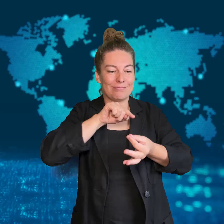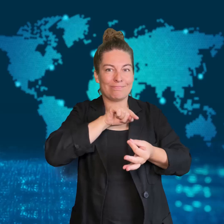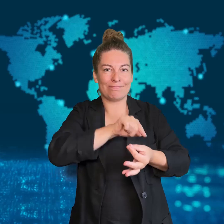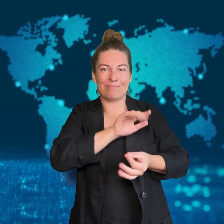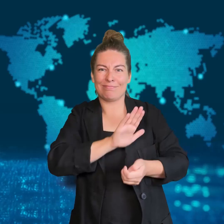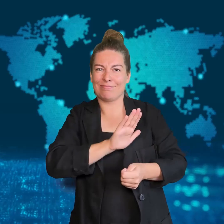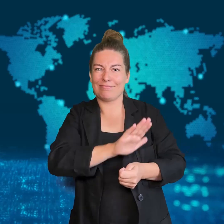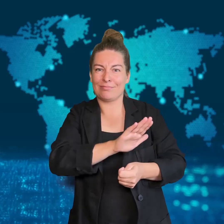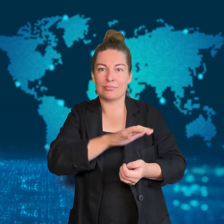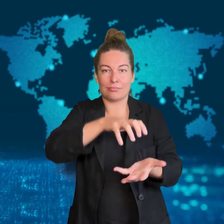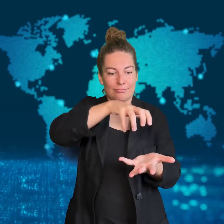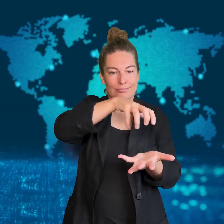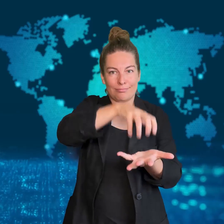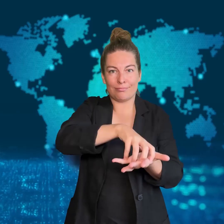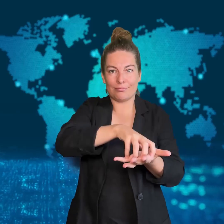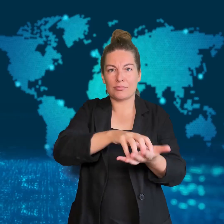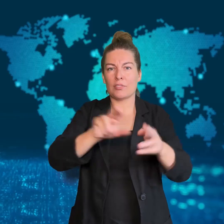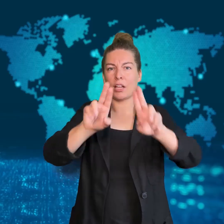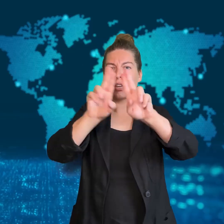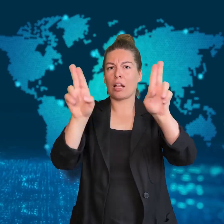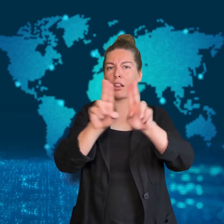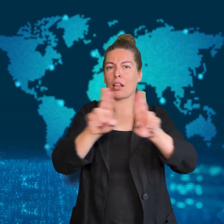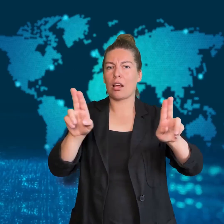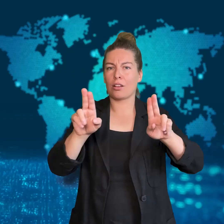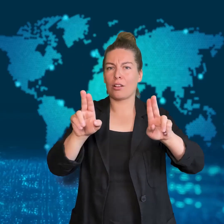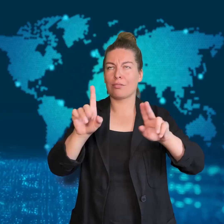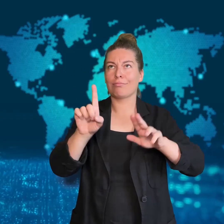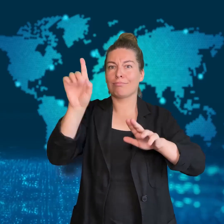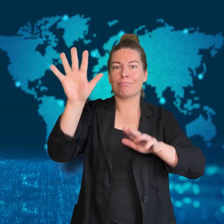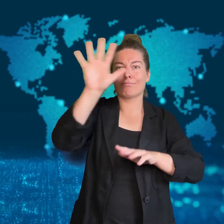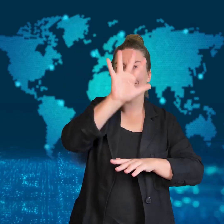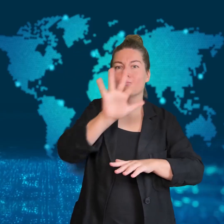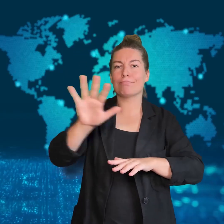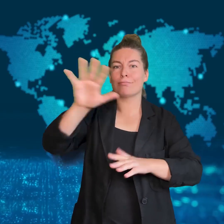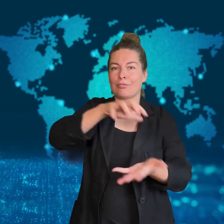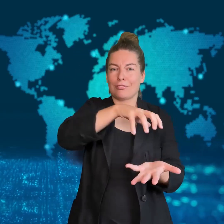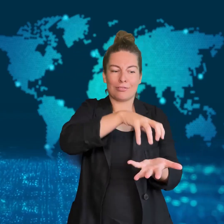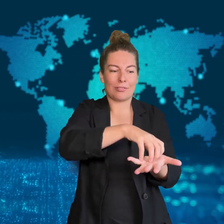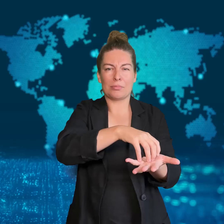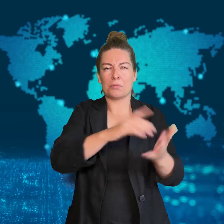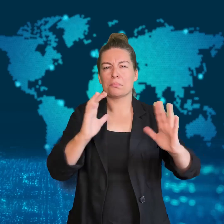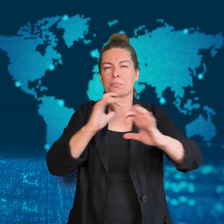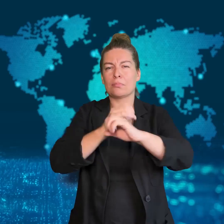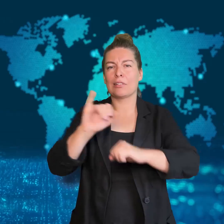The astronauts were doing maintenance work on the station's solar arrays